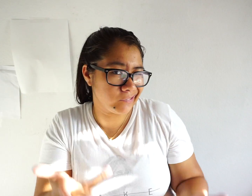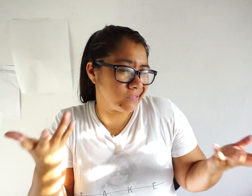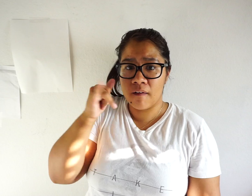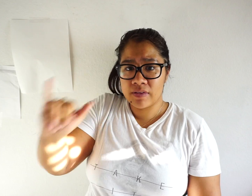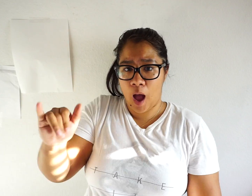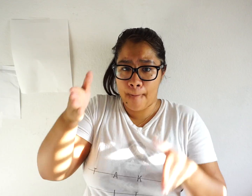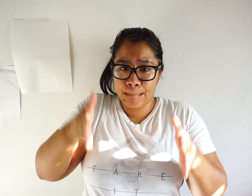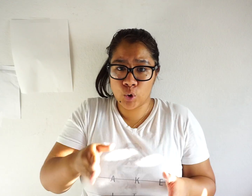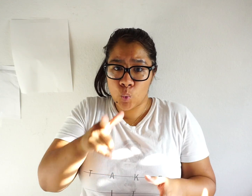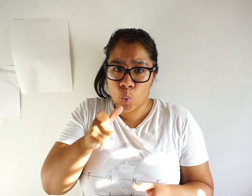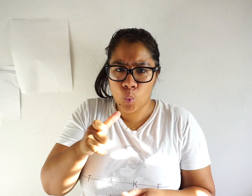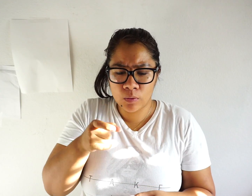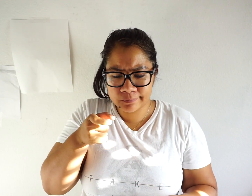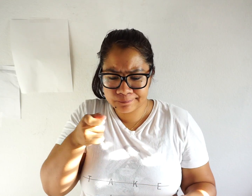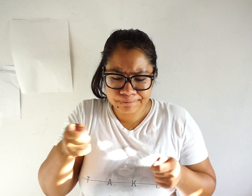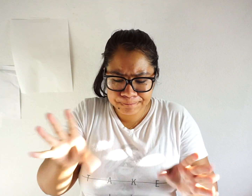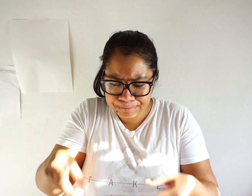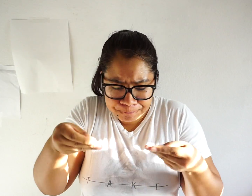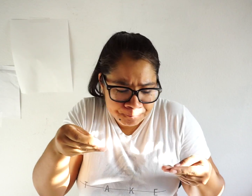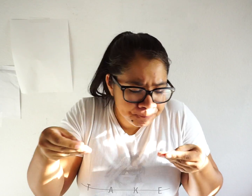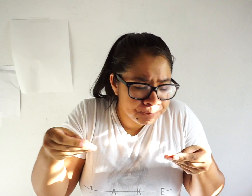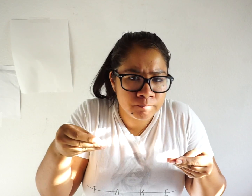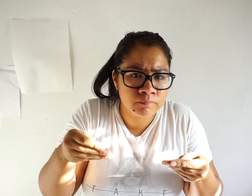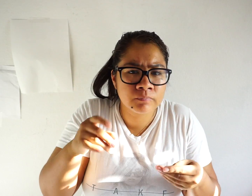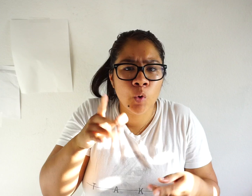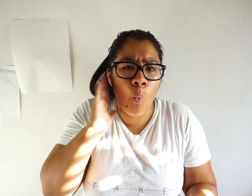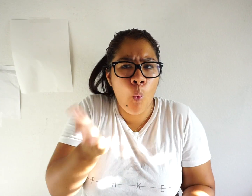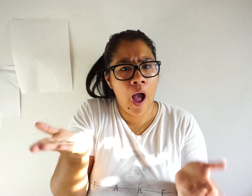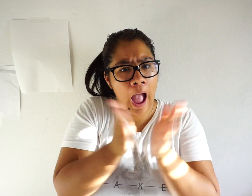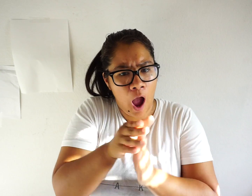So that person who are handling visa application might ask you